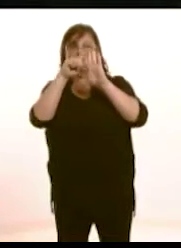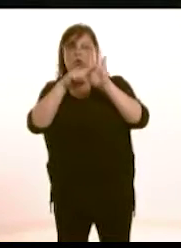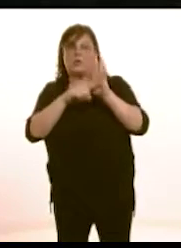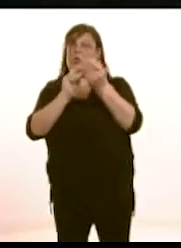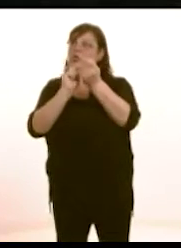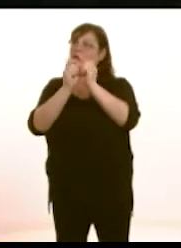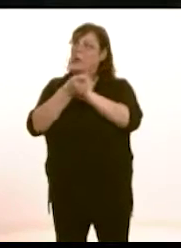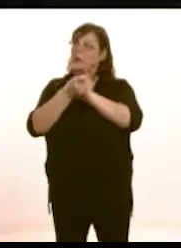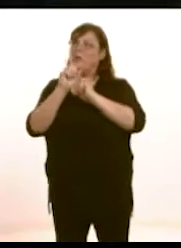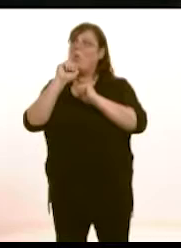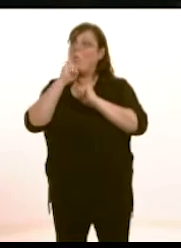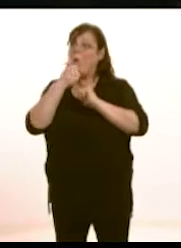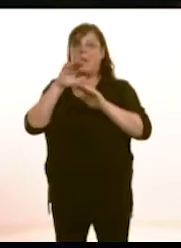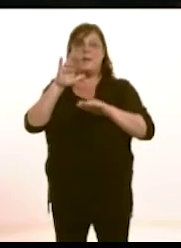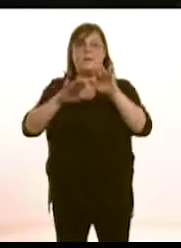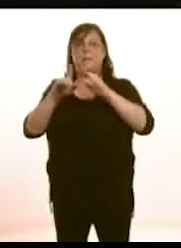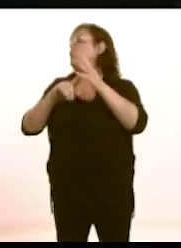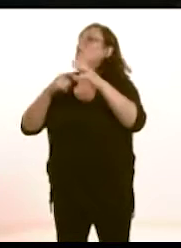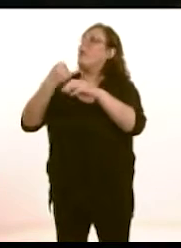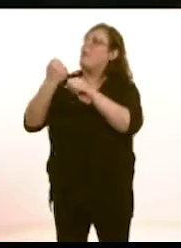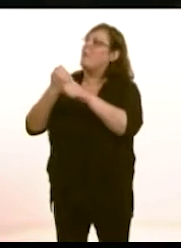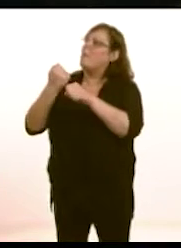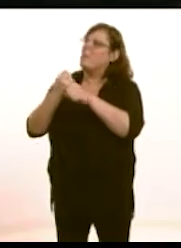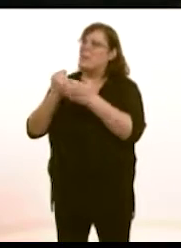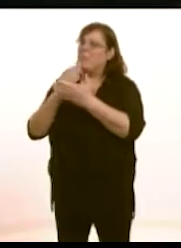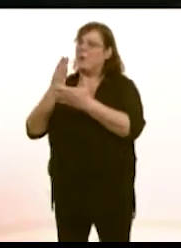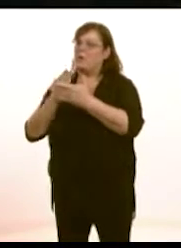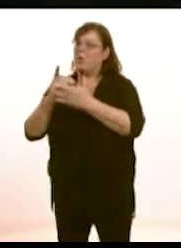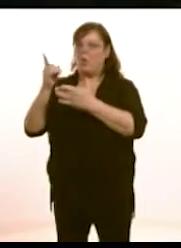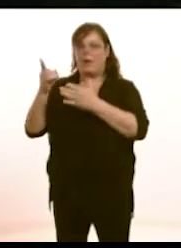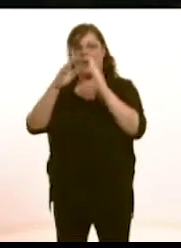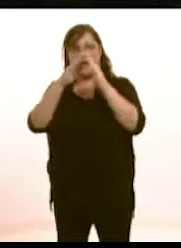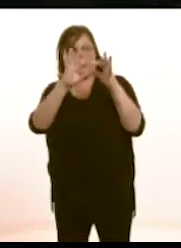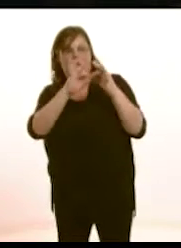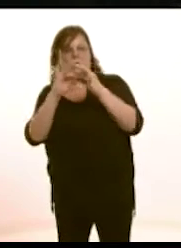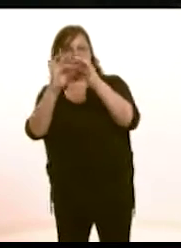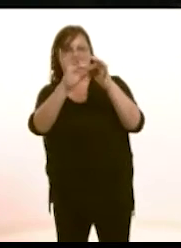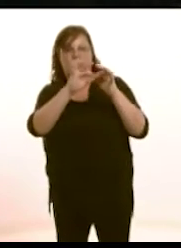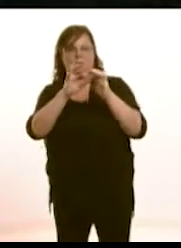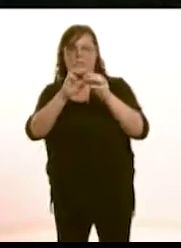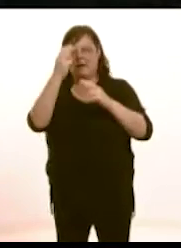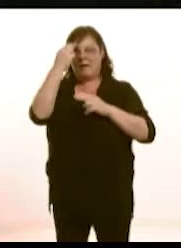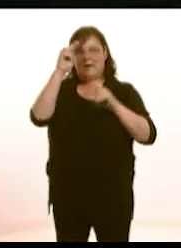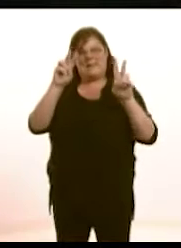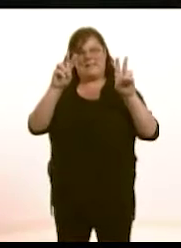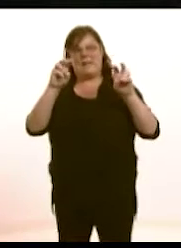UK Government in England to retain the status of housing associations as independent social